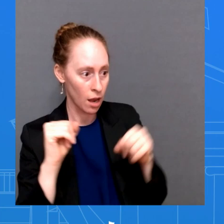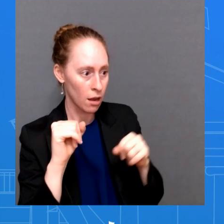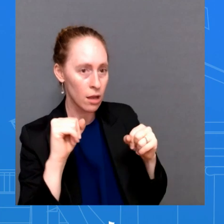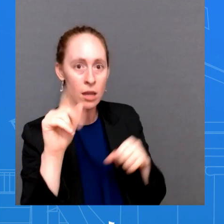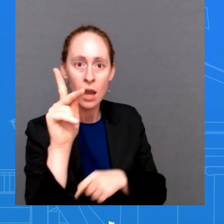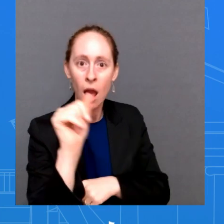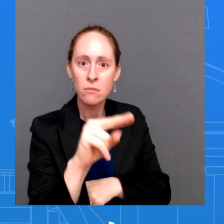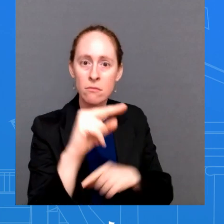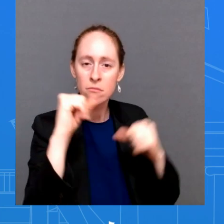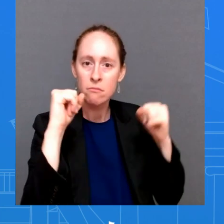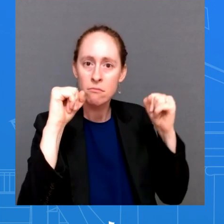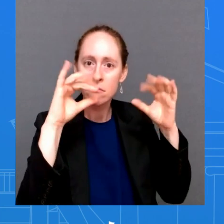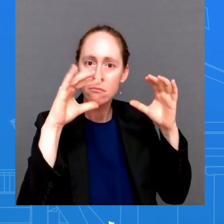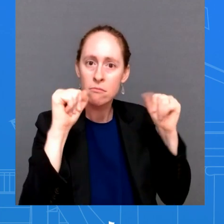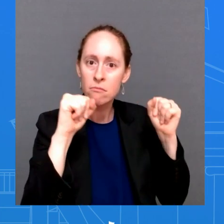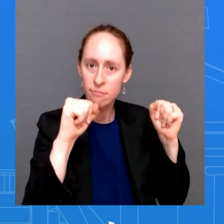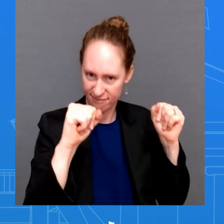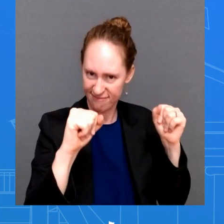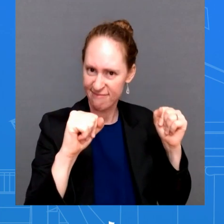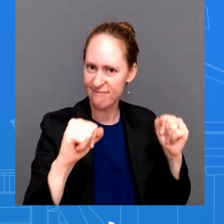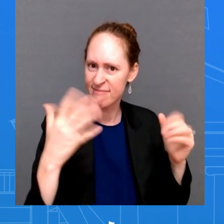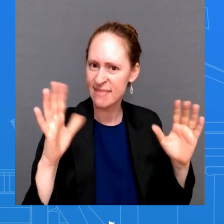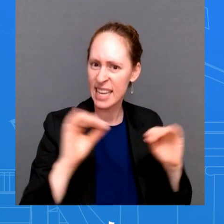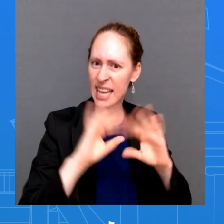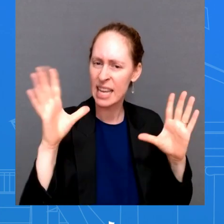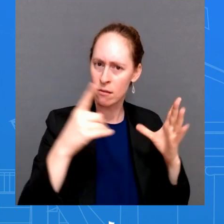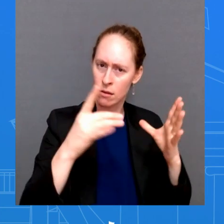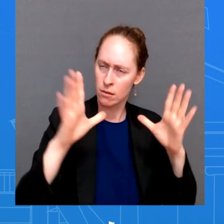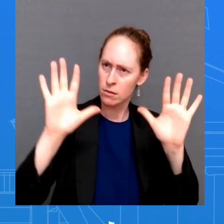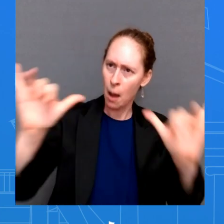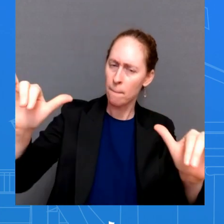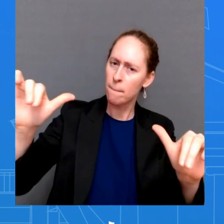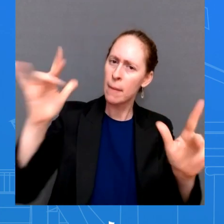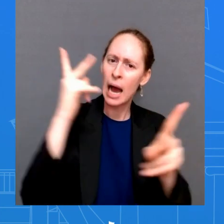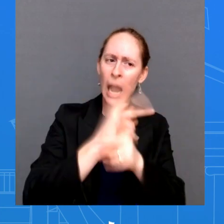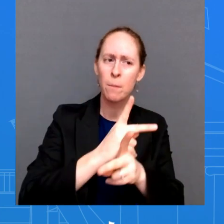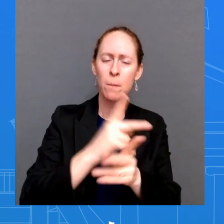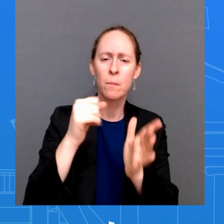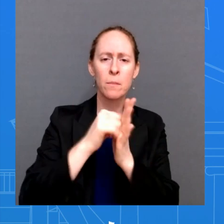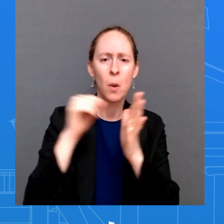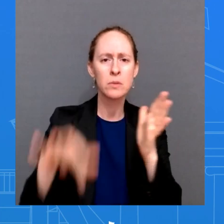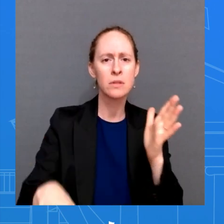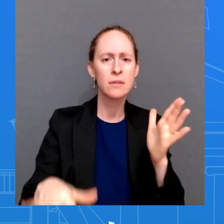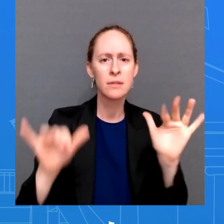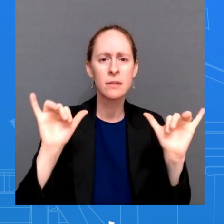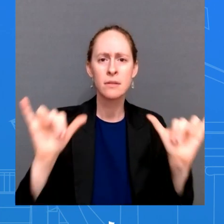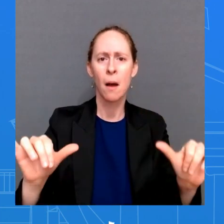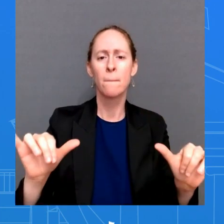In order to make sure that it is the law of the land, that Roe becomes law of the land, people have to make their voices heard.